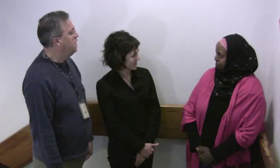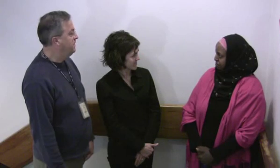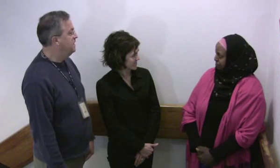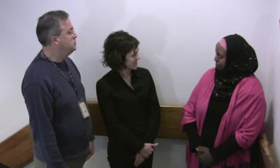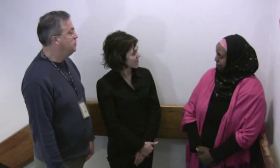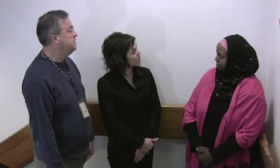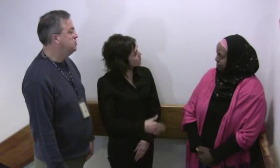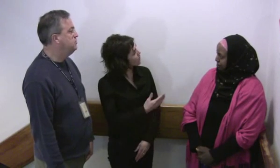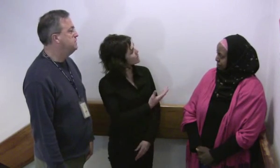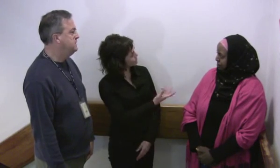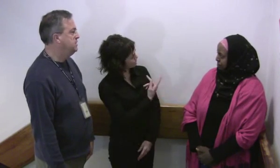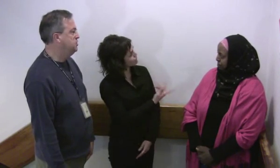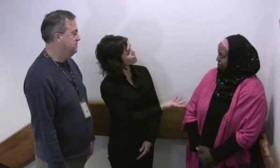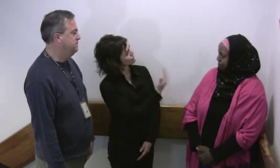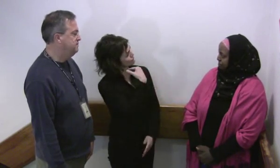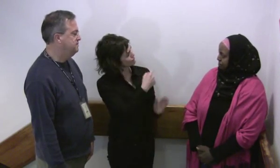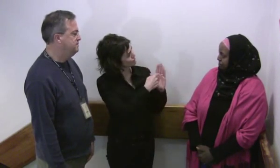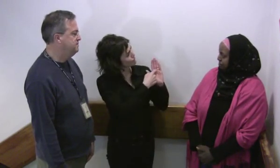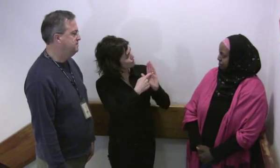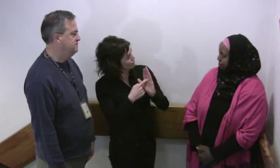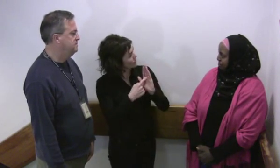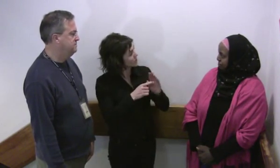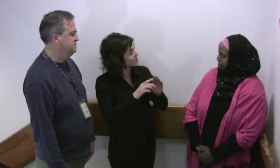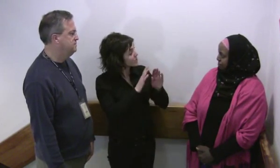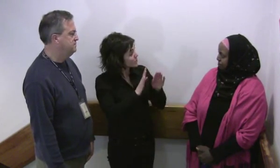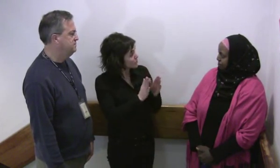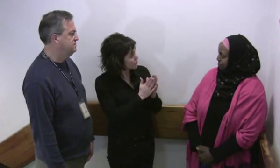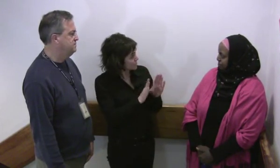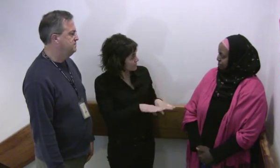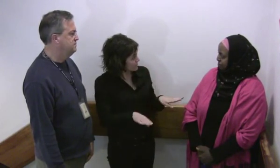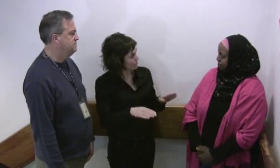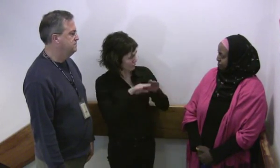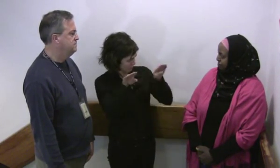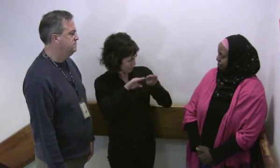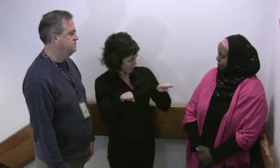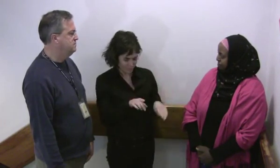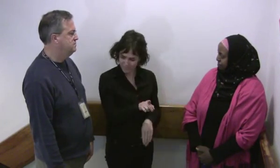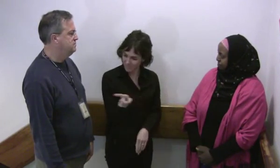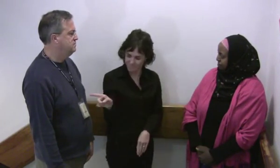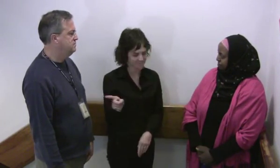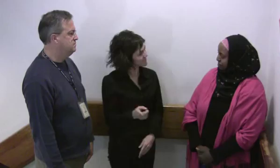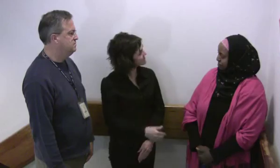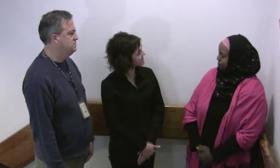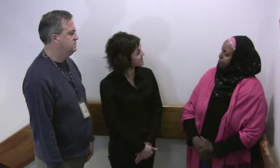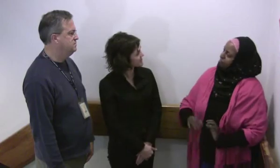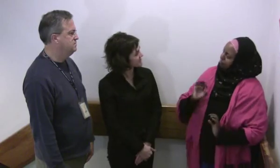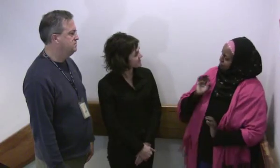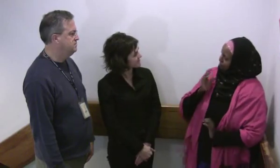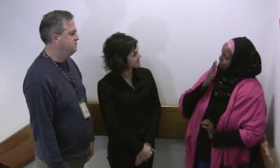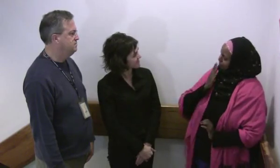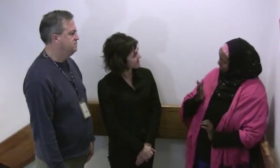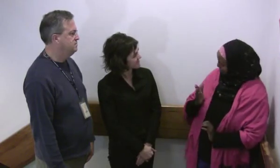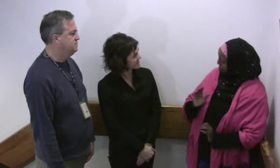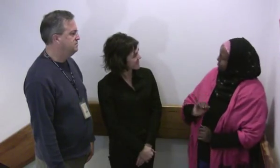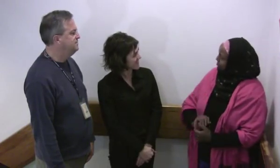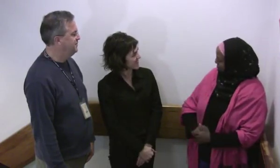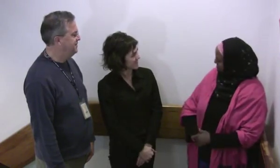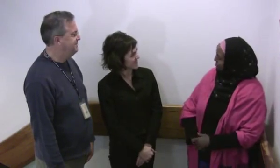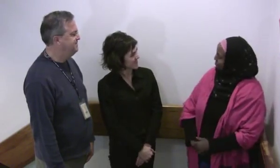Let us go to the children’s section.